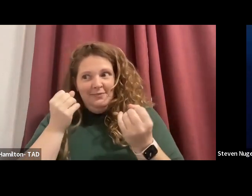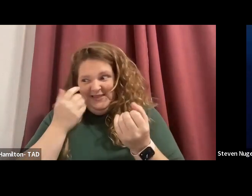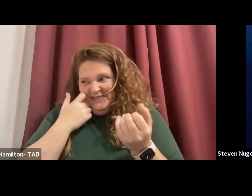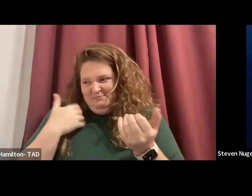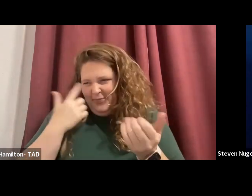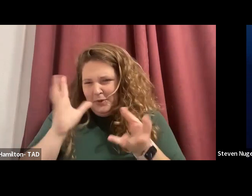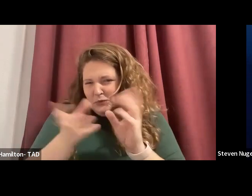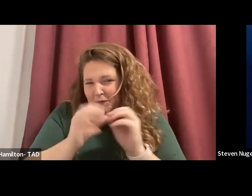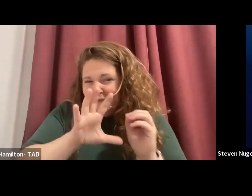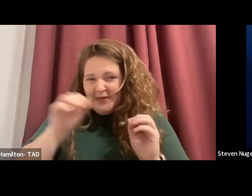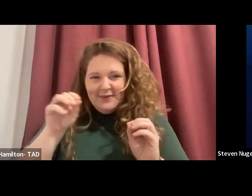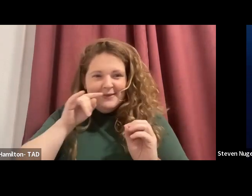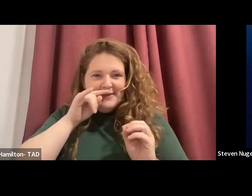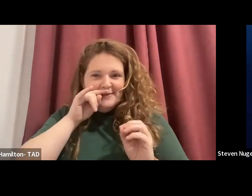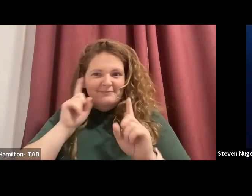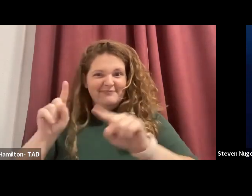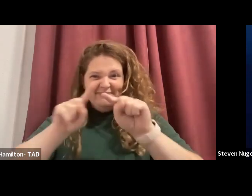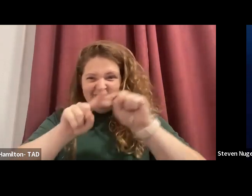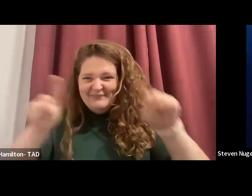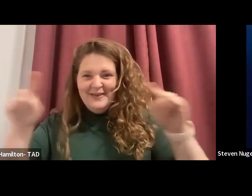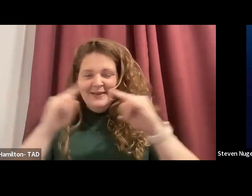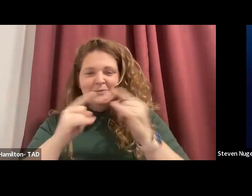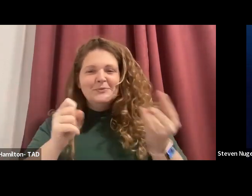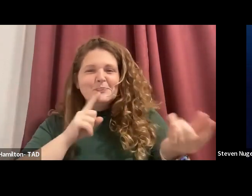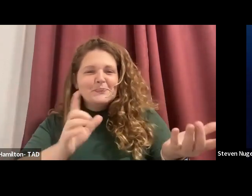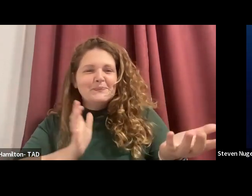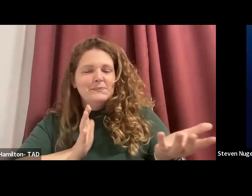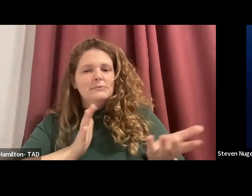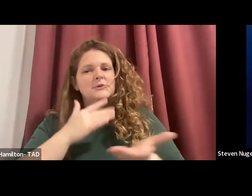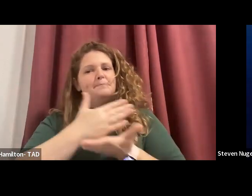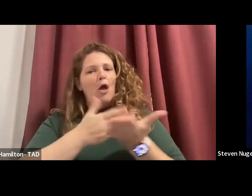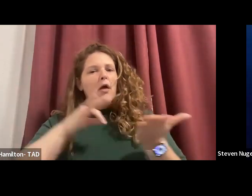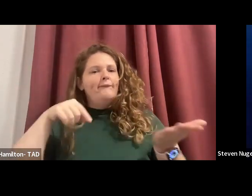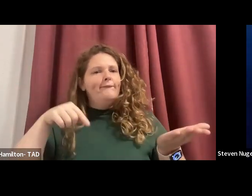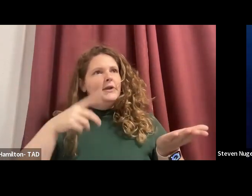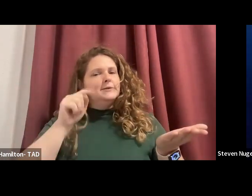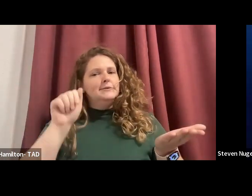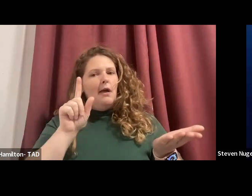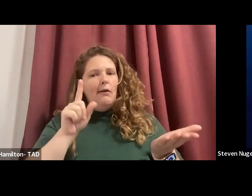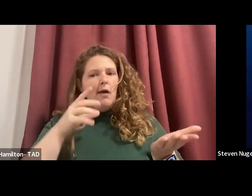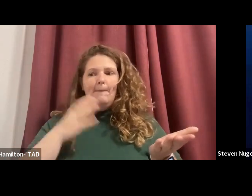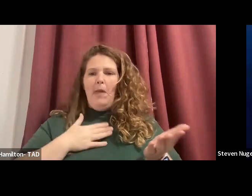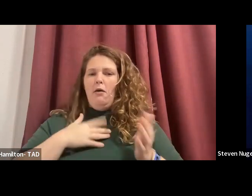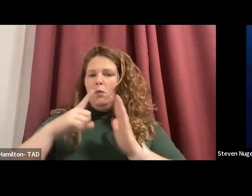to provide services for football, football,